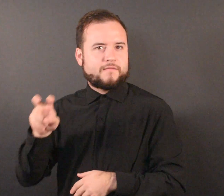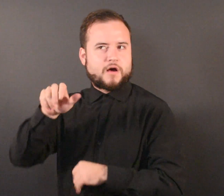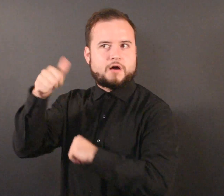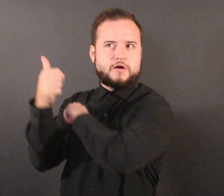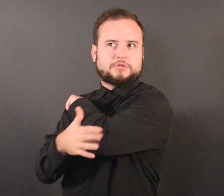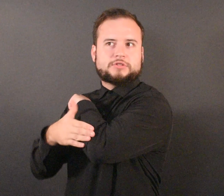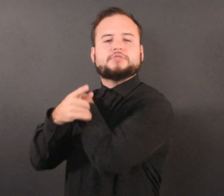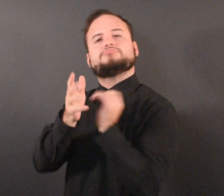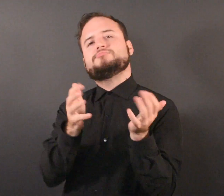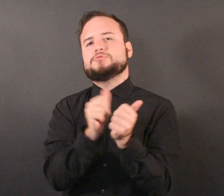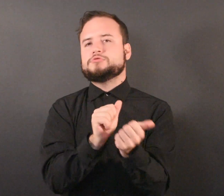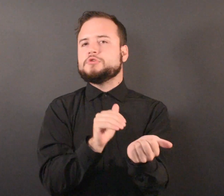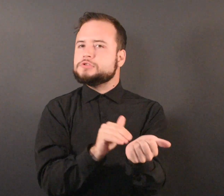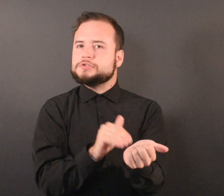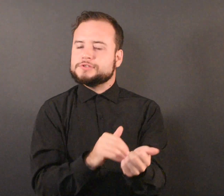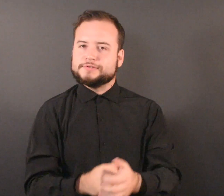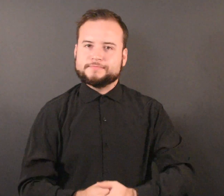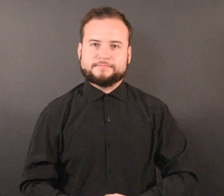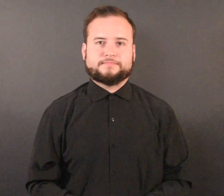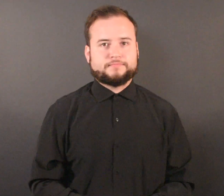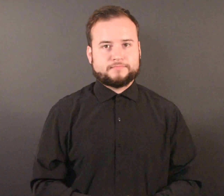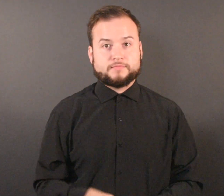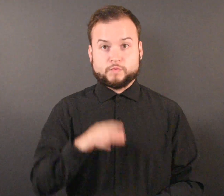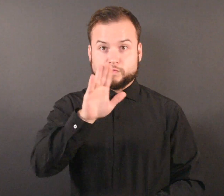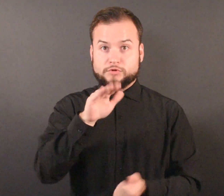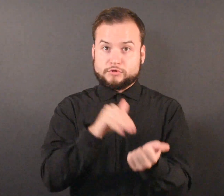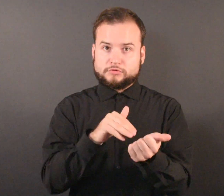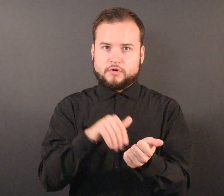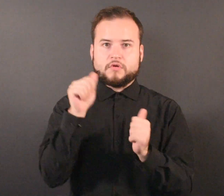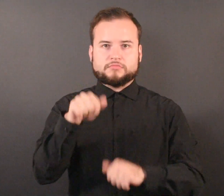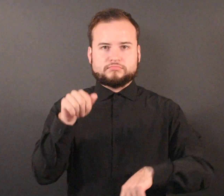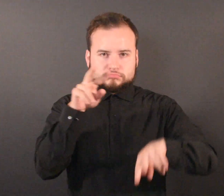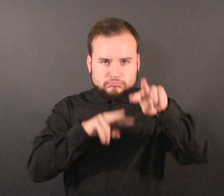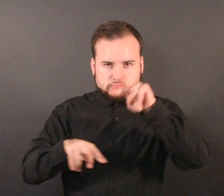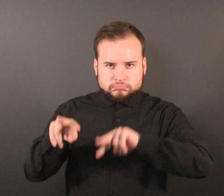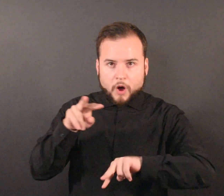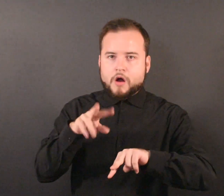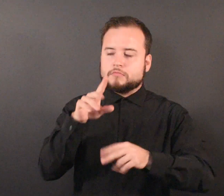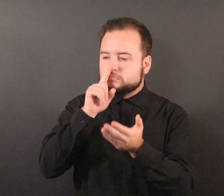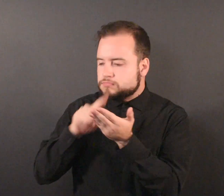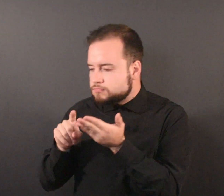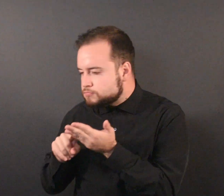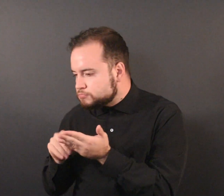Your doctor can check to make sure you and your family are up to date on your immunizations